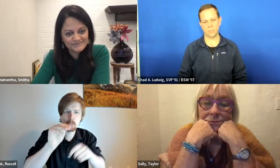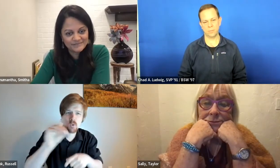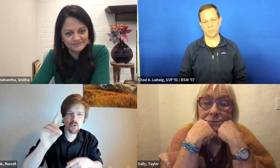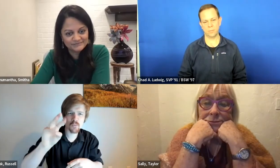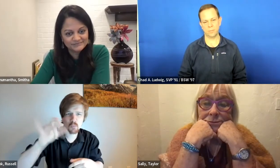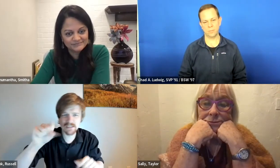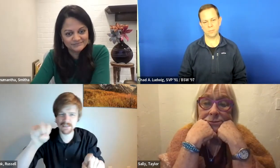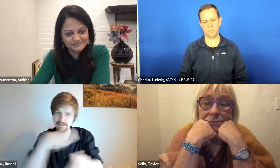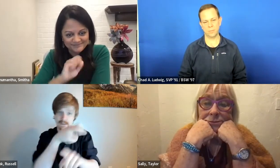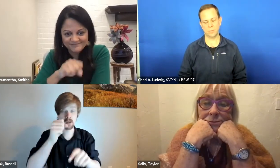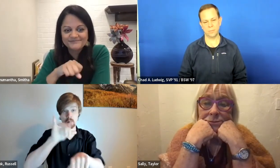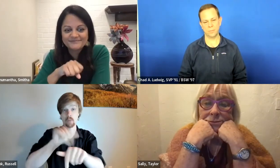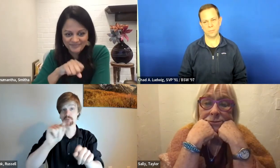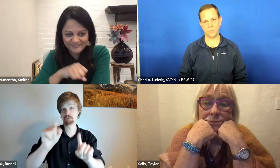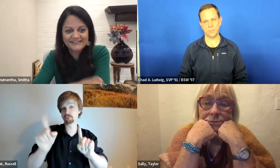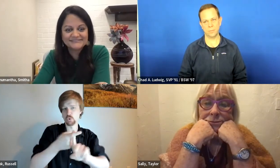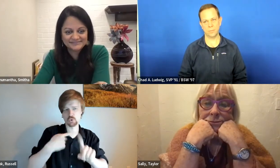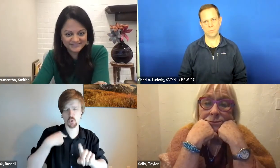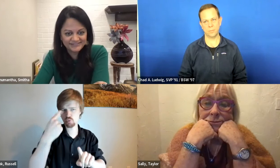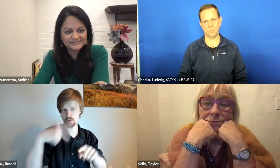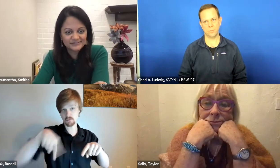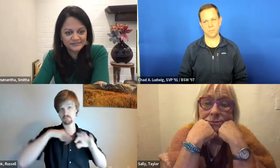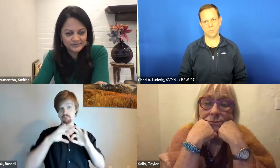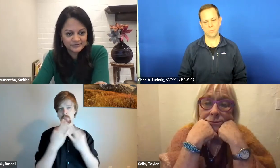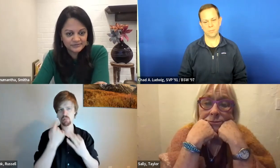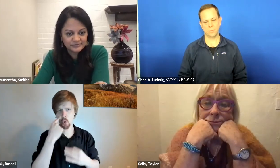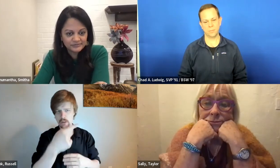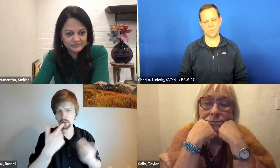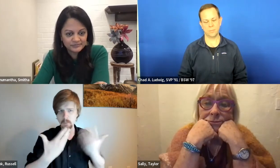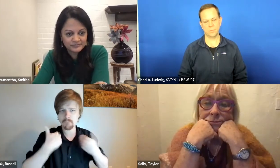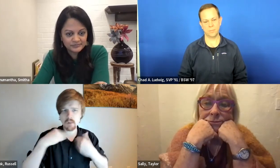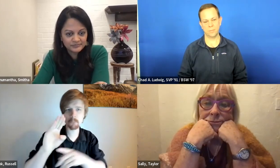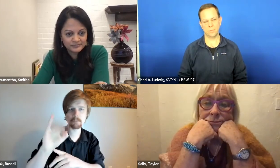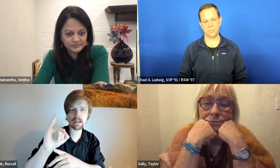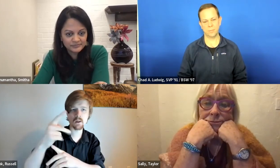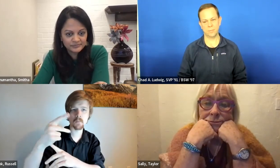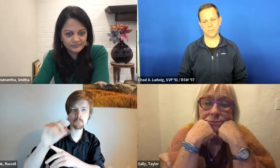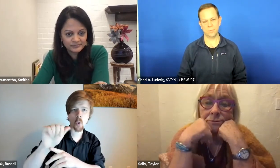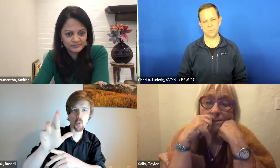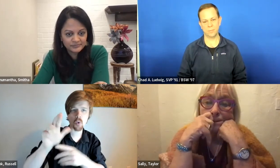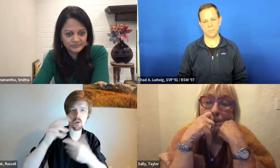with my father, just the mood swings. You know, at first, my family thought